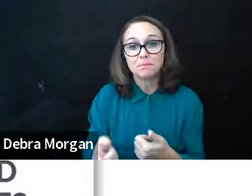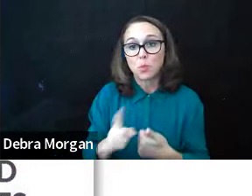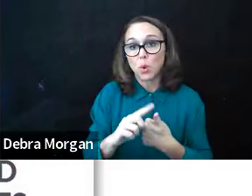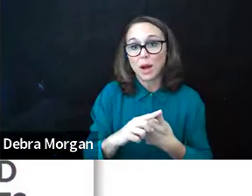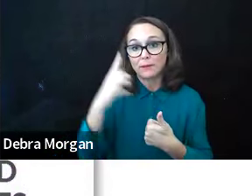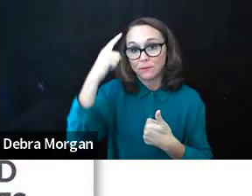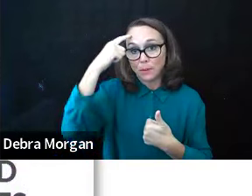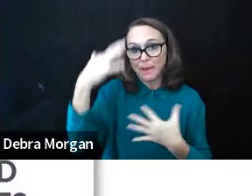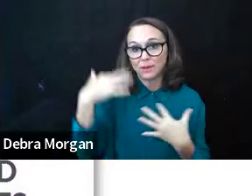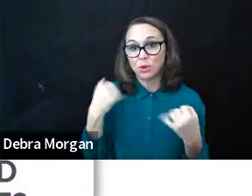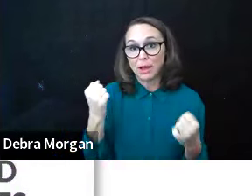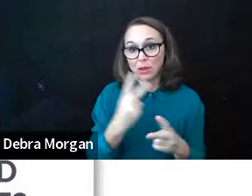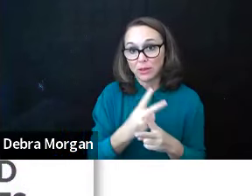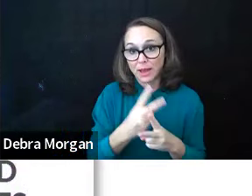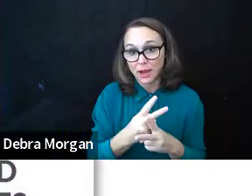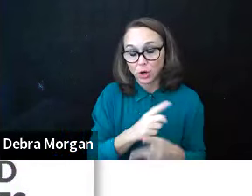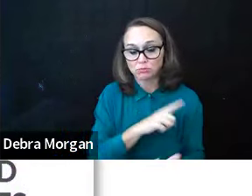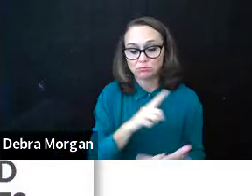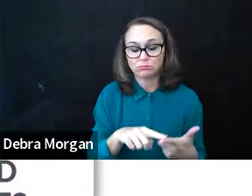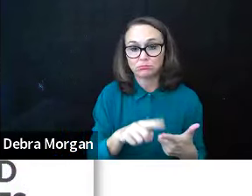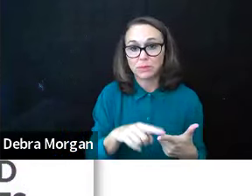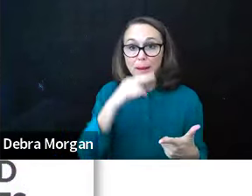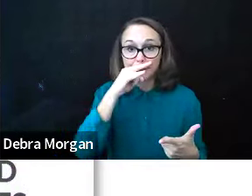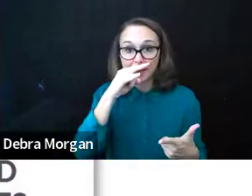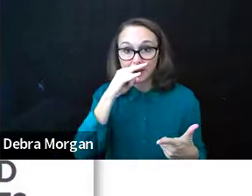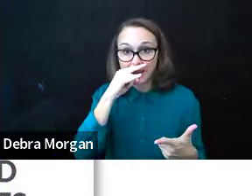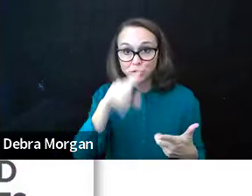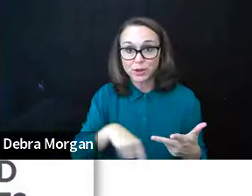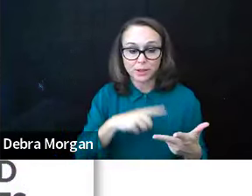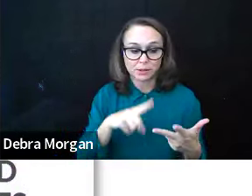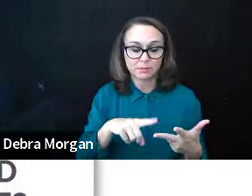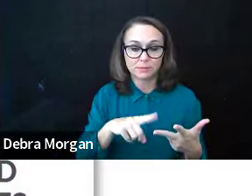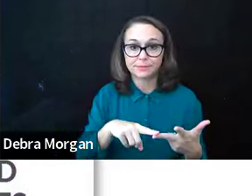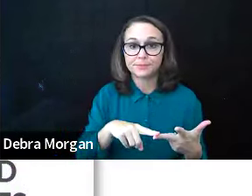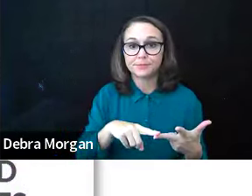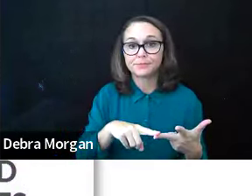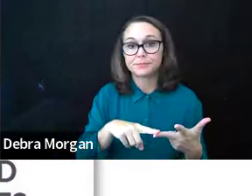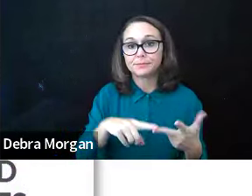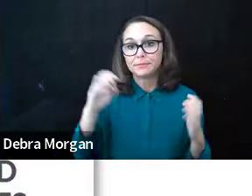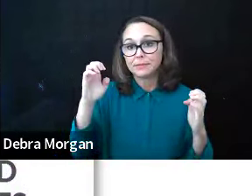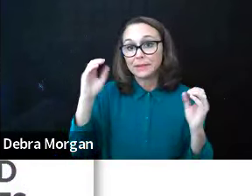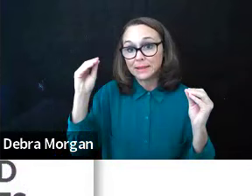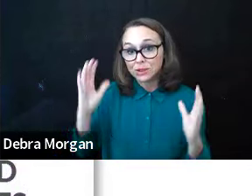providers, one for pediatric healthcare providers, one for educators, and those who are working in